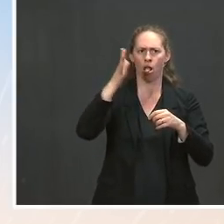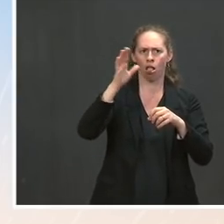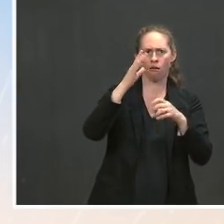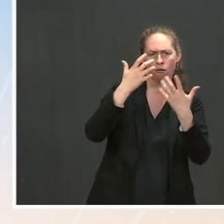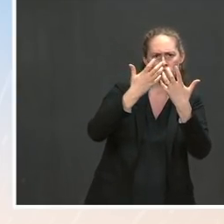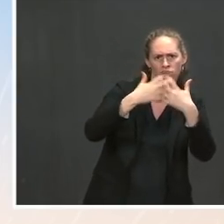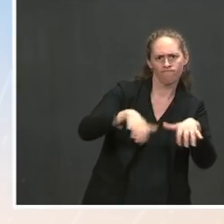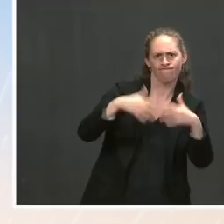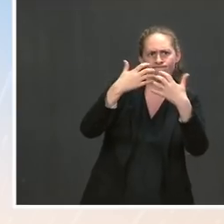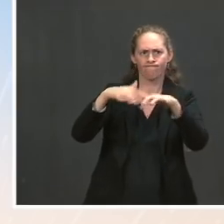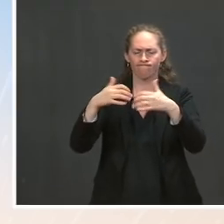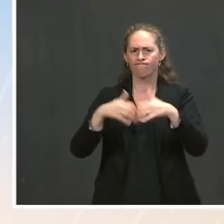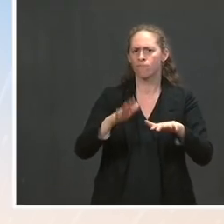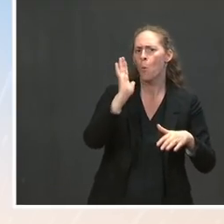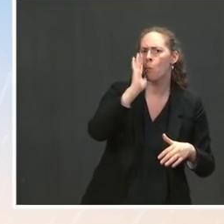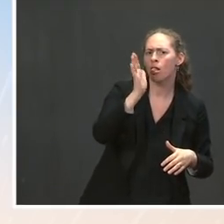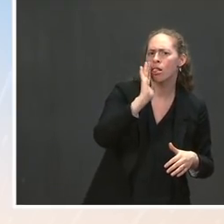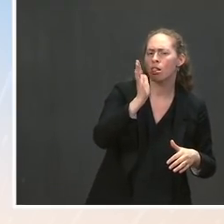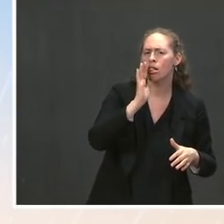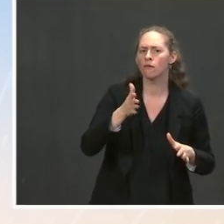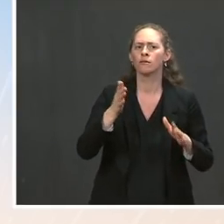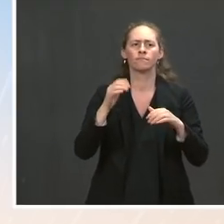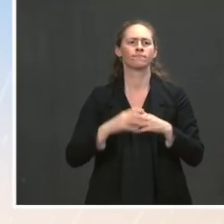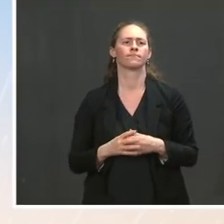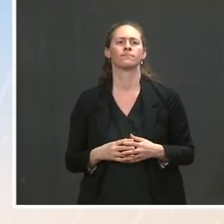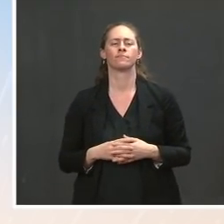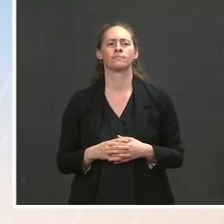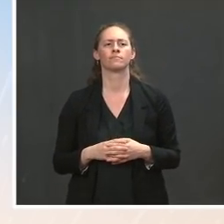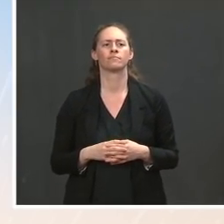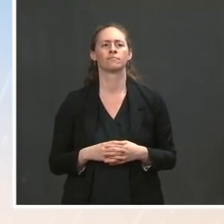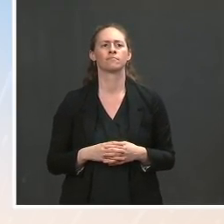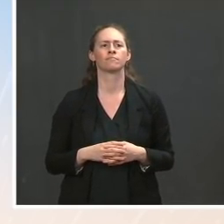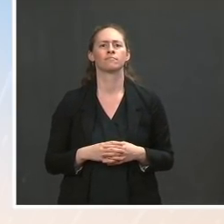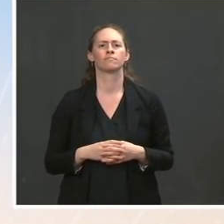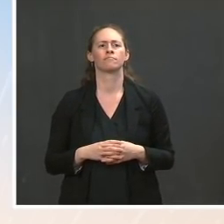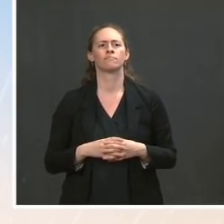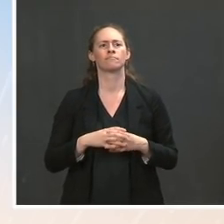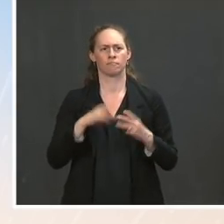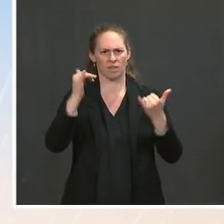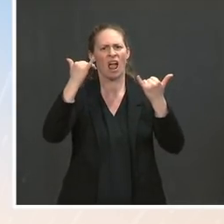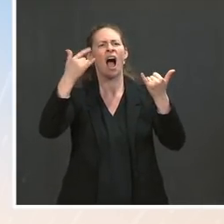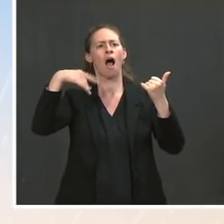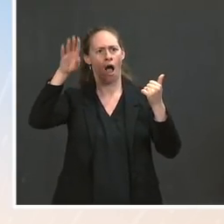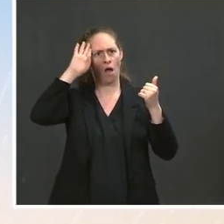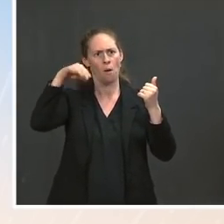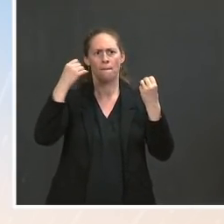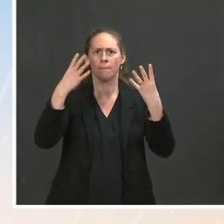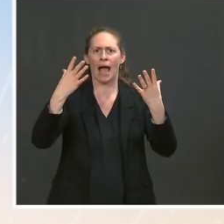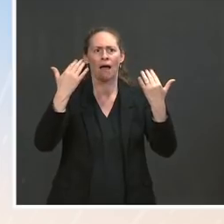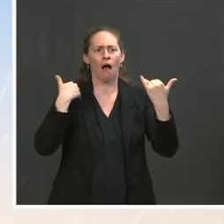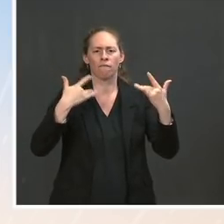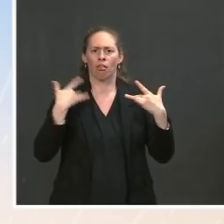The Press: On guns, obviously, there's lots of pieces of legislation the president is advocating for. But when he spoke yesterday about priorities,